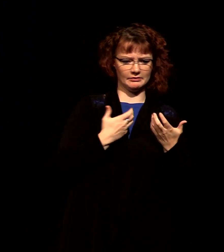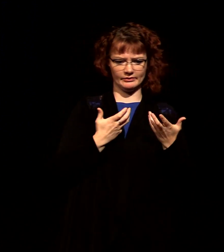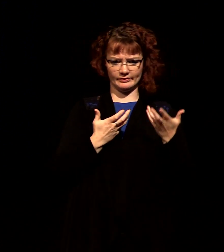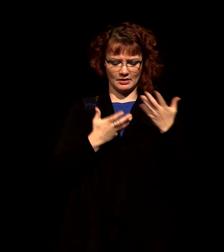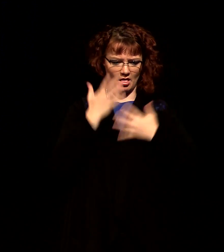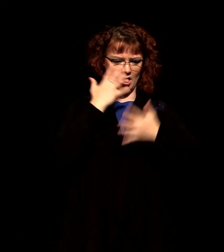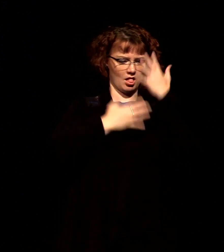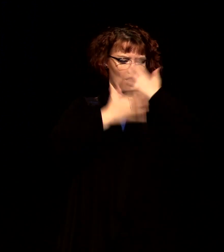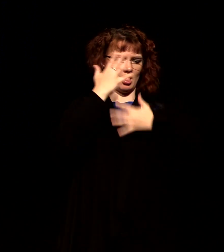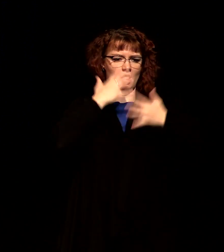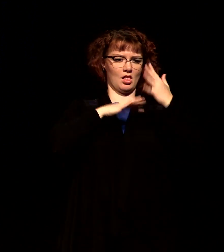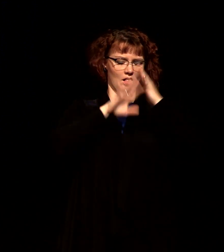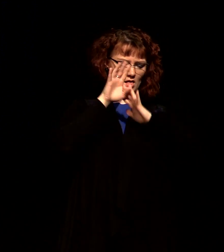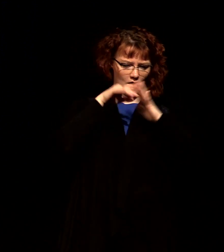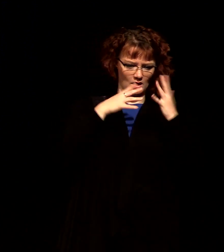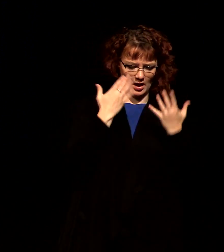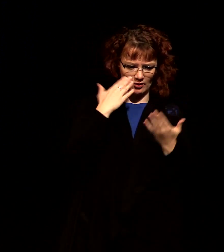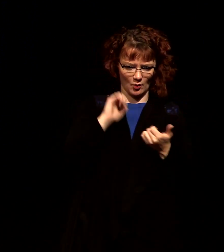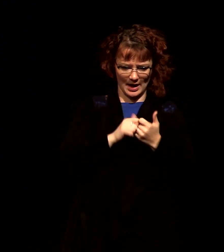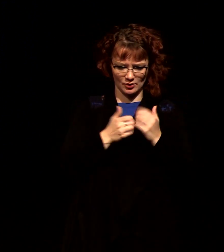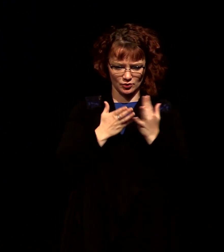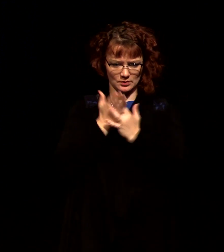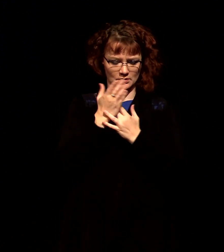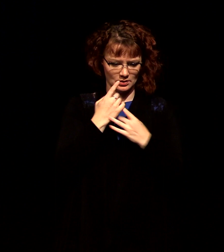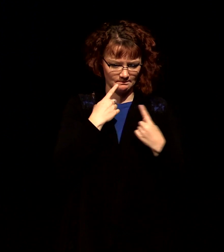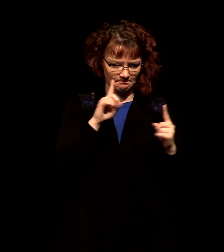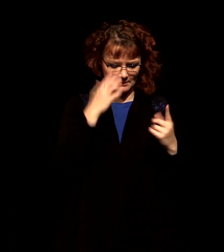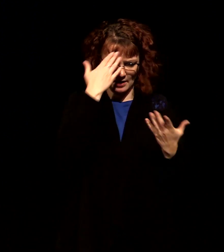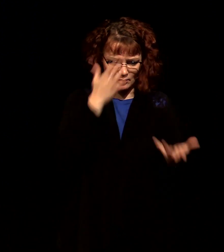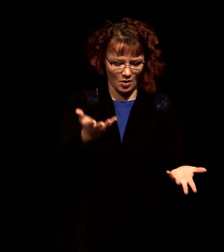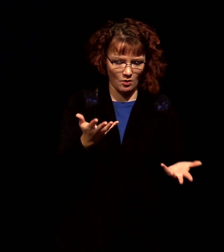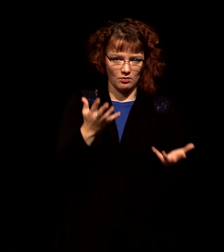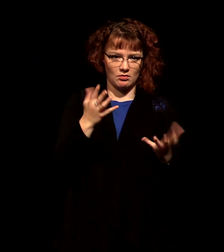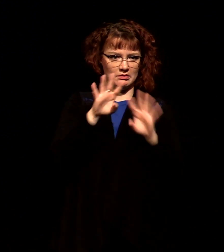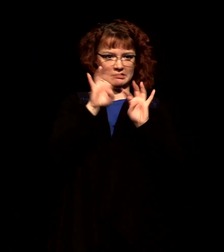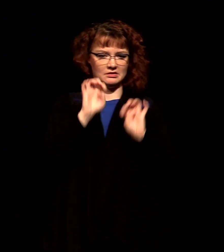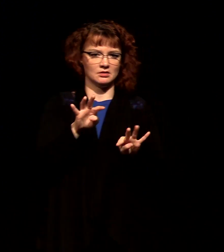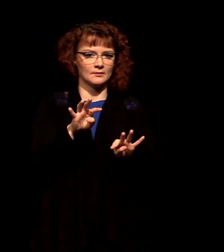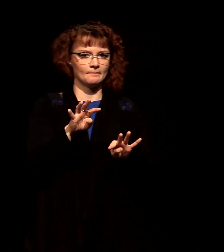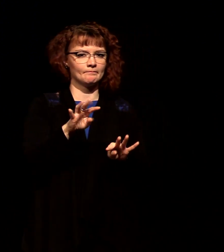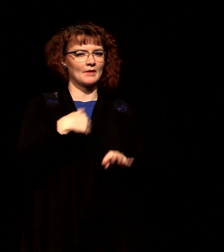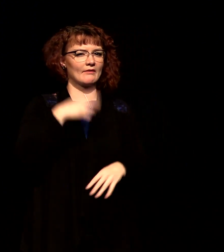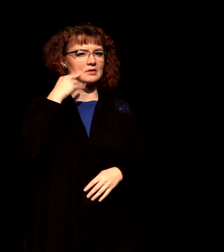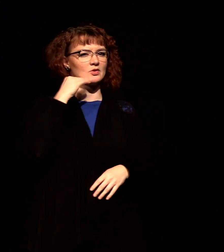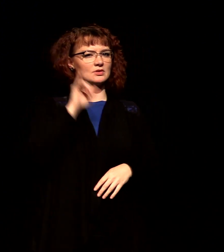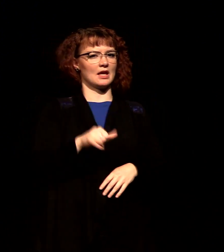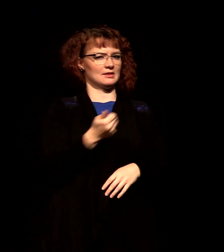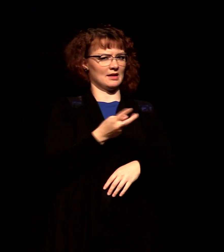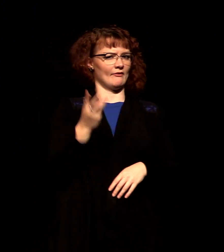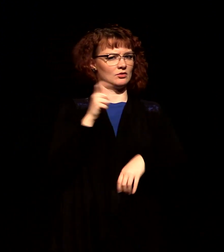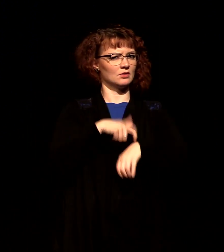you're going to make it through. You know, I've been in this kind of a place on many occasion, and it feels like you're in this,